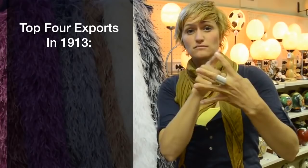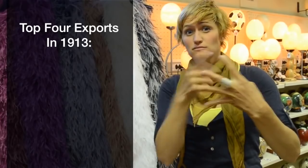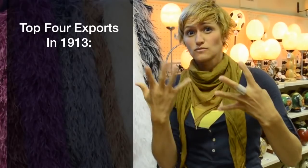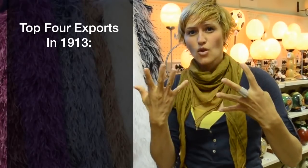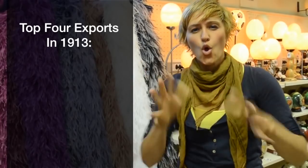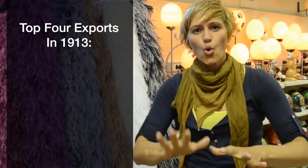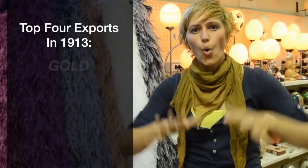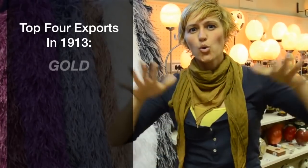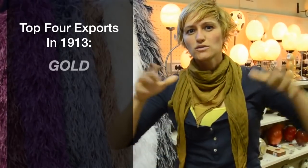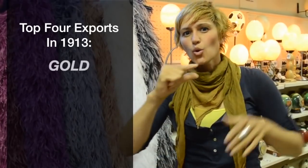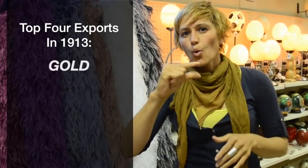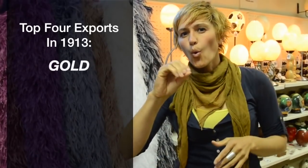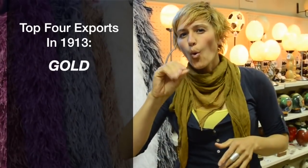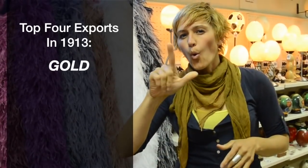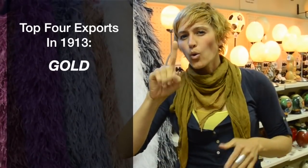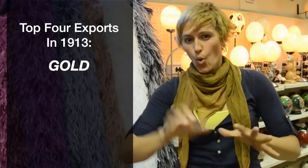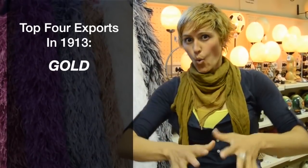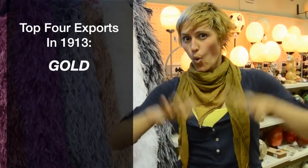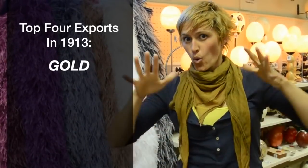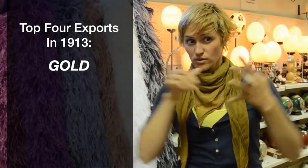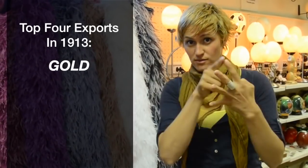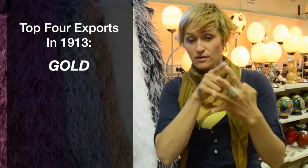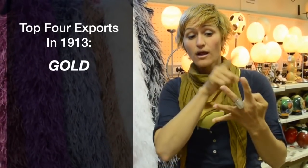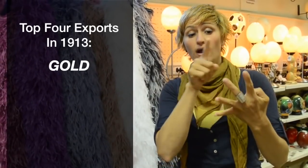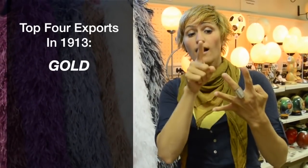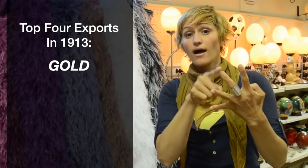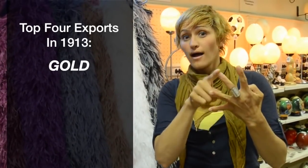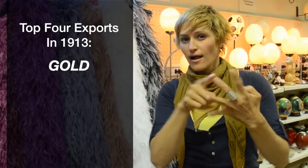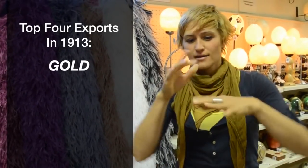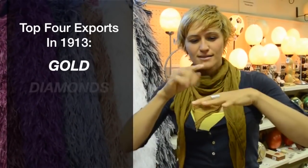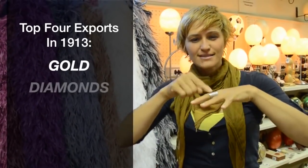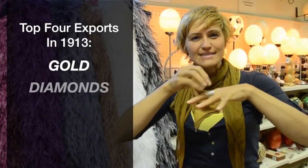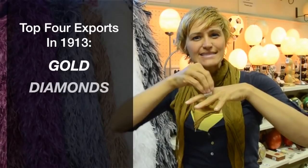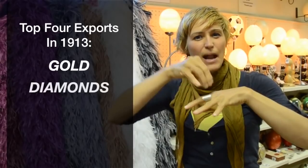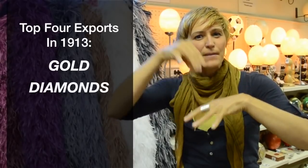exports in the world that consists of gold,